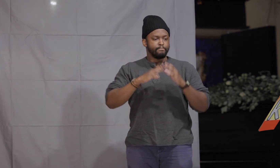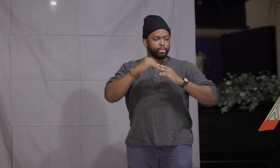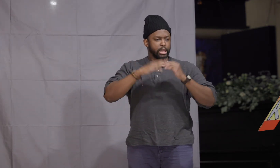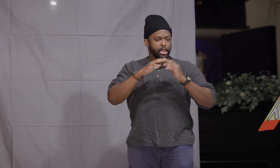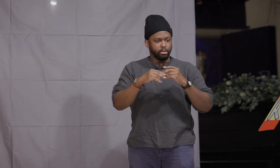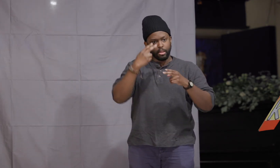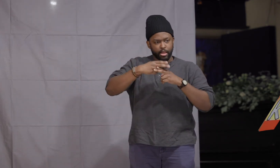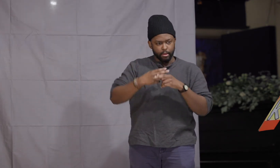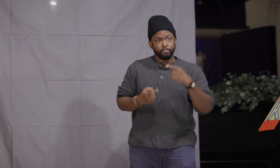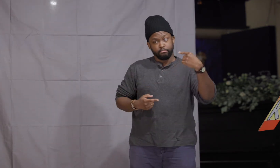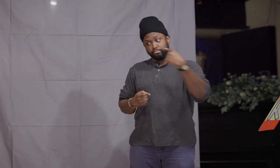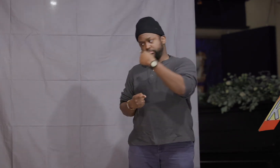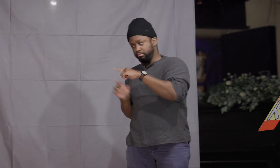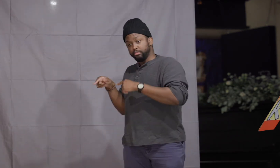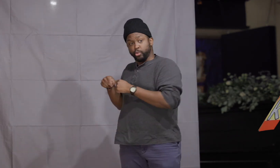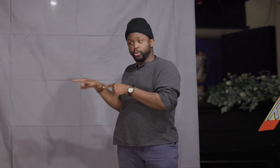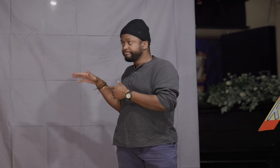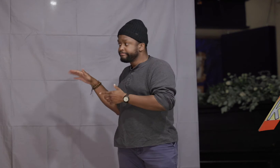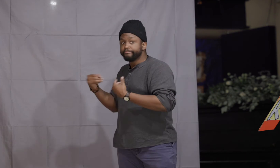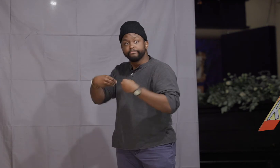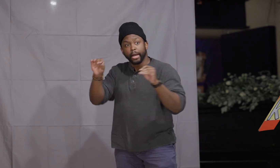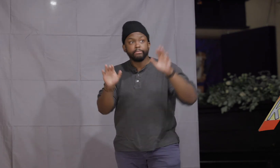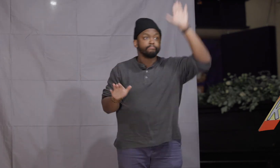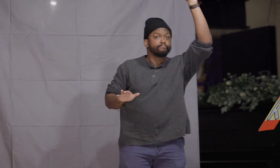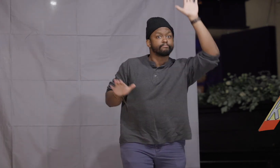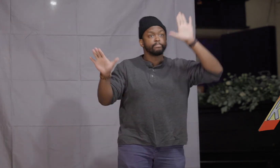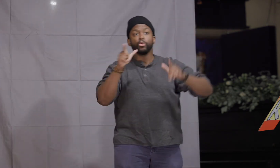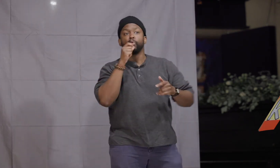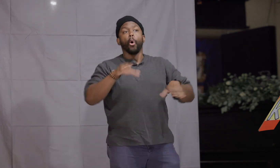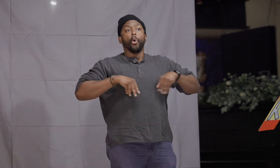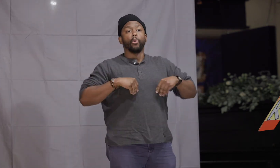in an auction-style market.